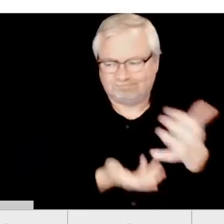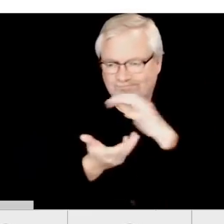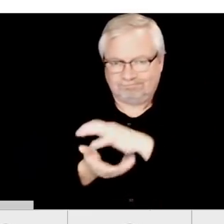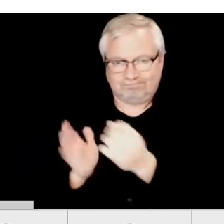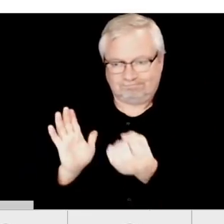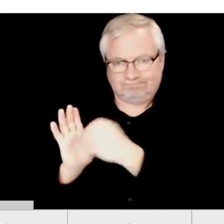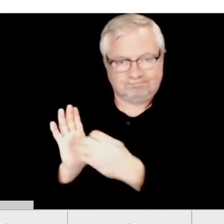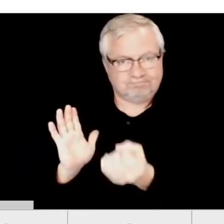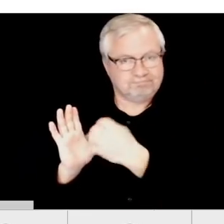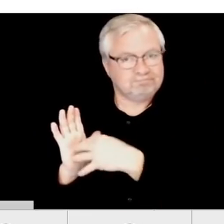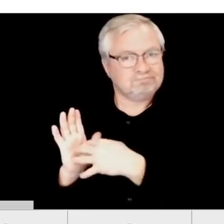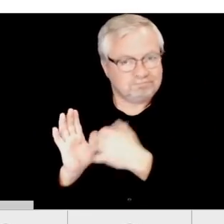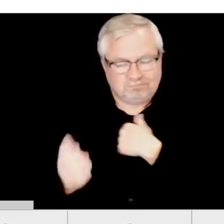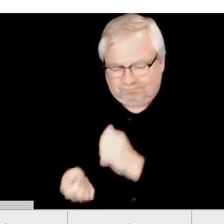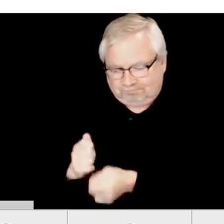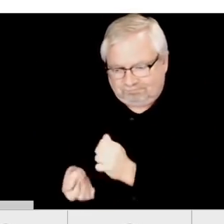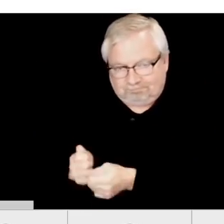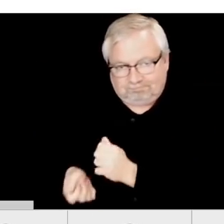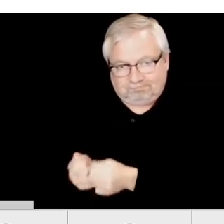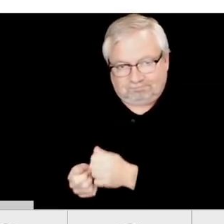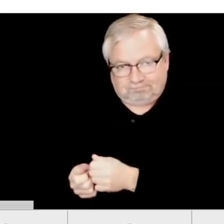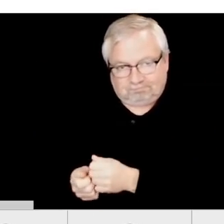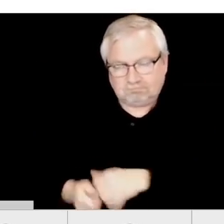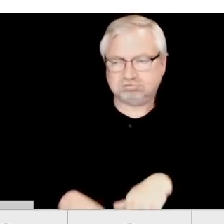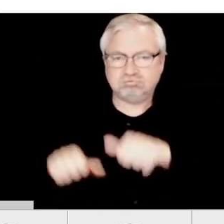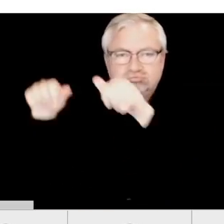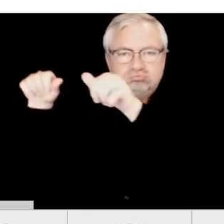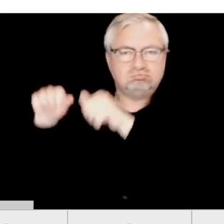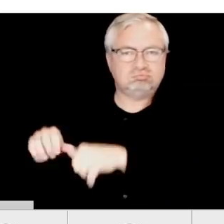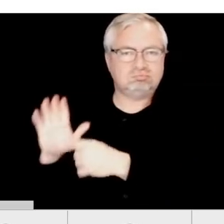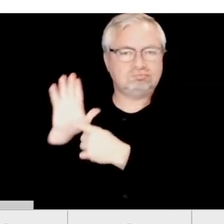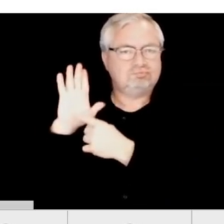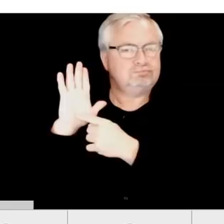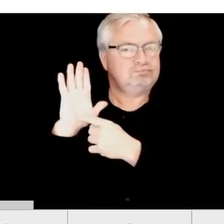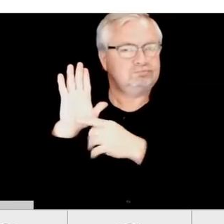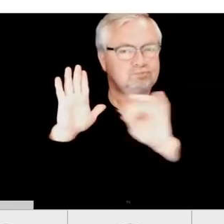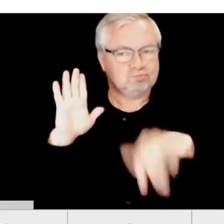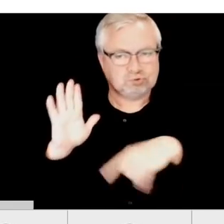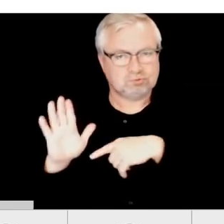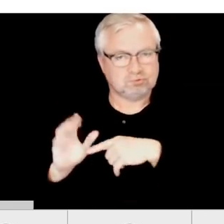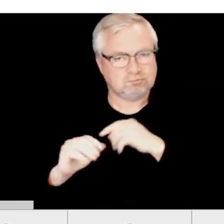Version 3, the structure has to change to accommodate sort of a new